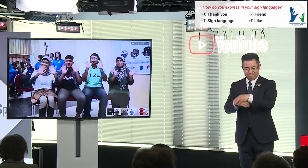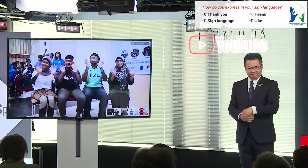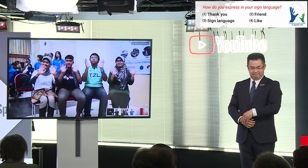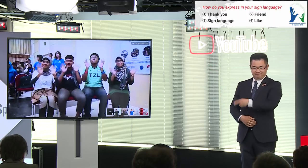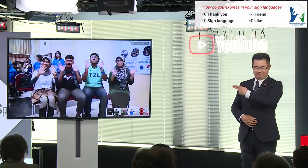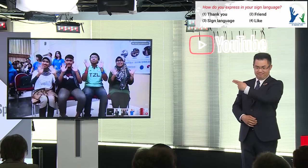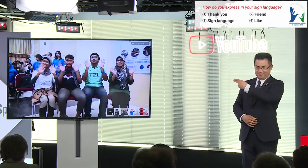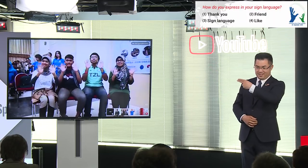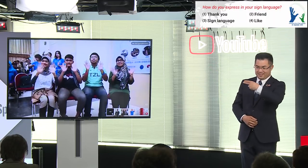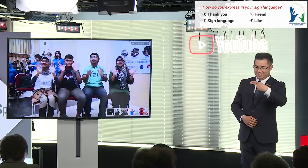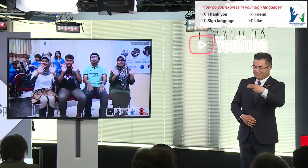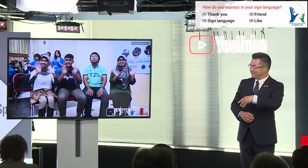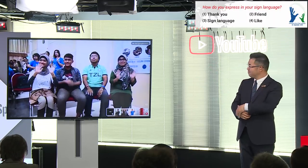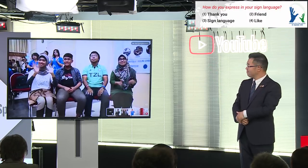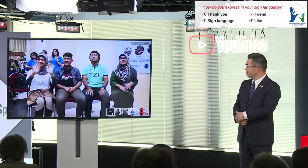words: